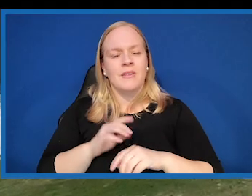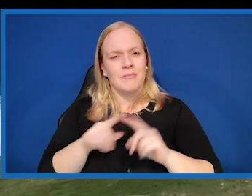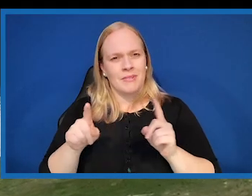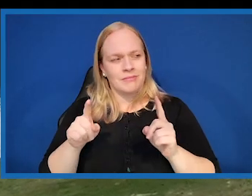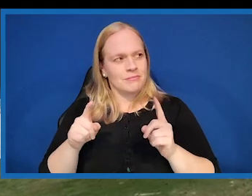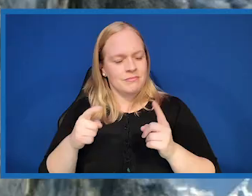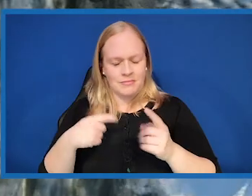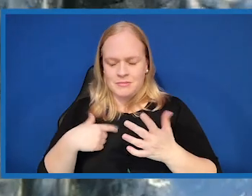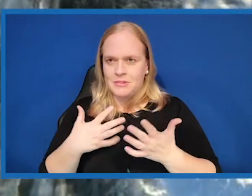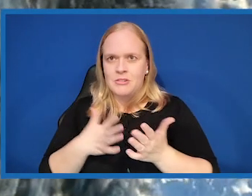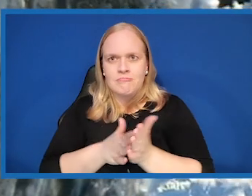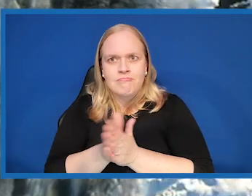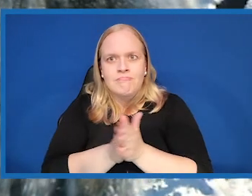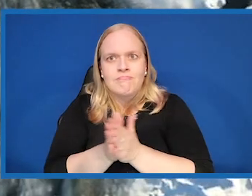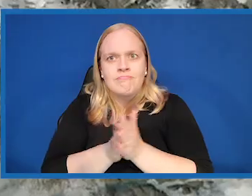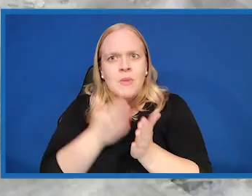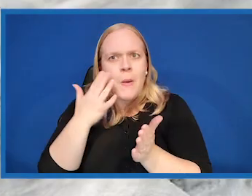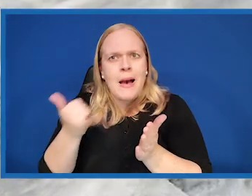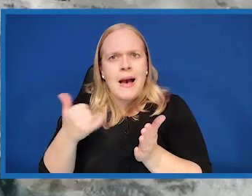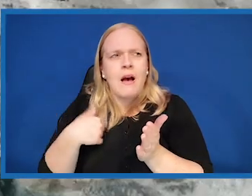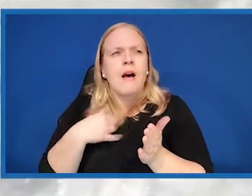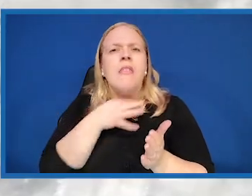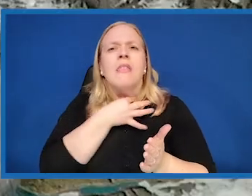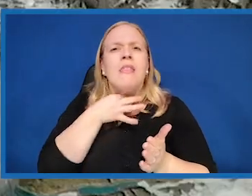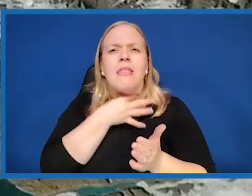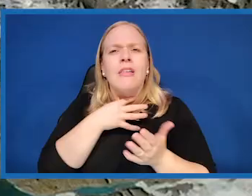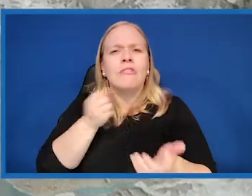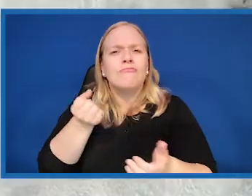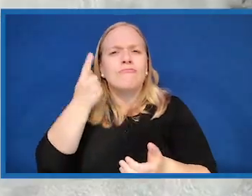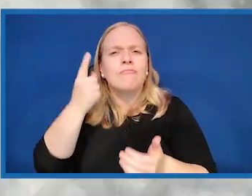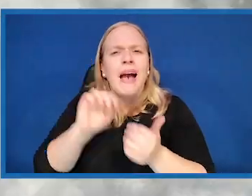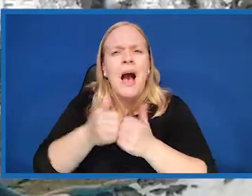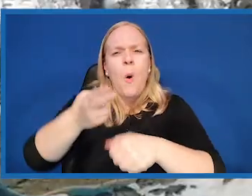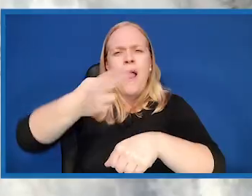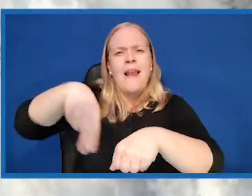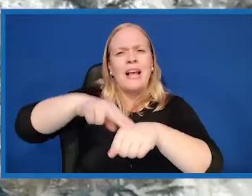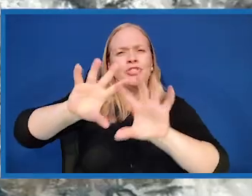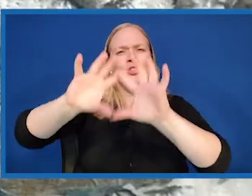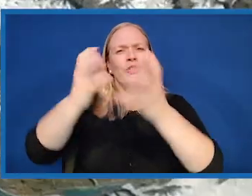HOW NATURE WORKS. AND THAT'S WHY HUMANITY,